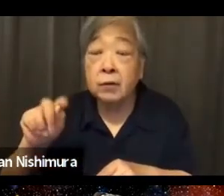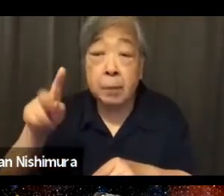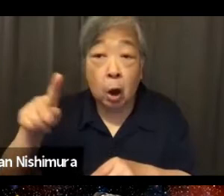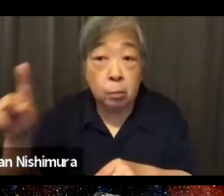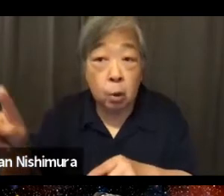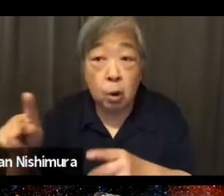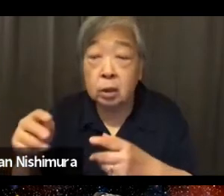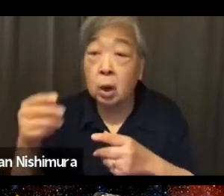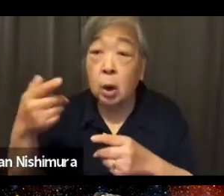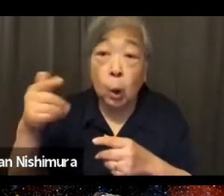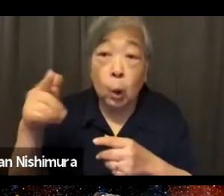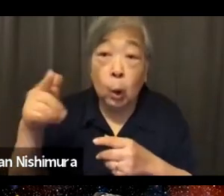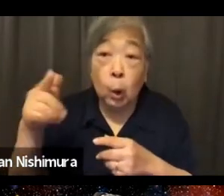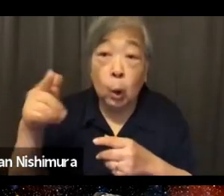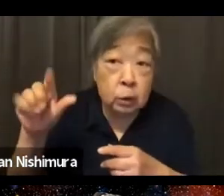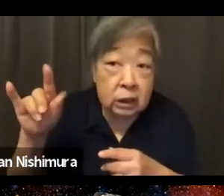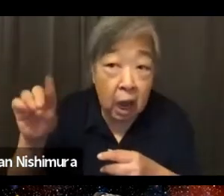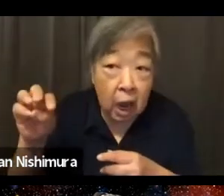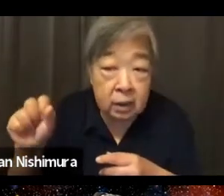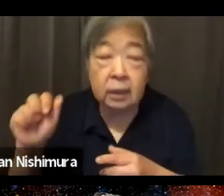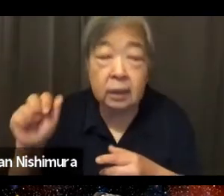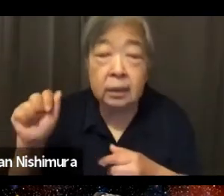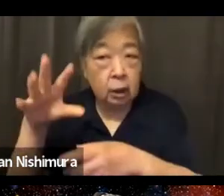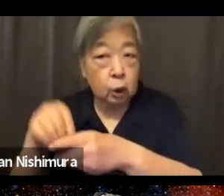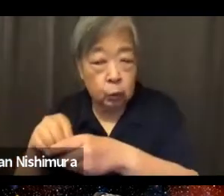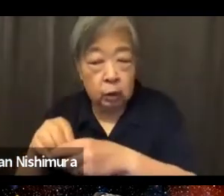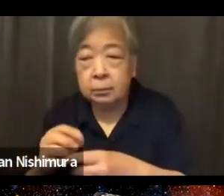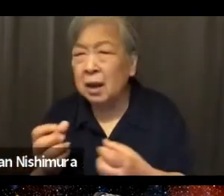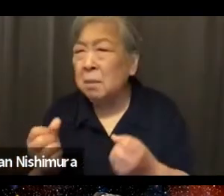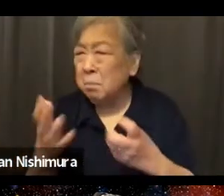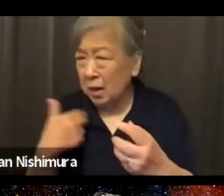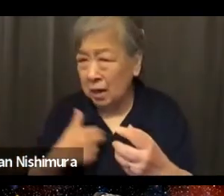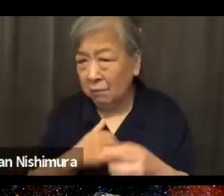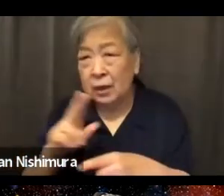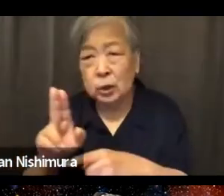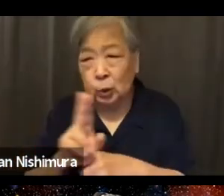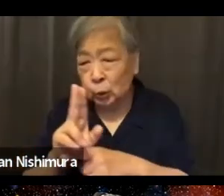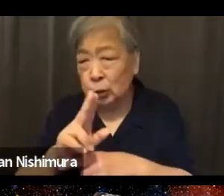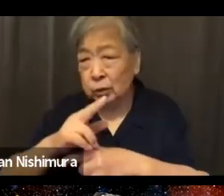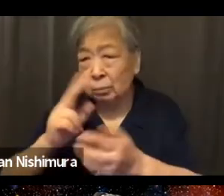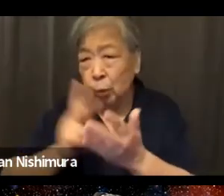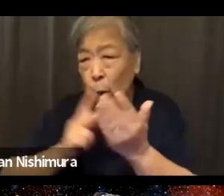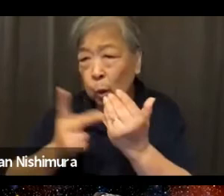For those of us that use Zoom for a lot of our meetings, some campuses have purchased